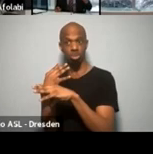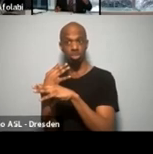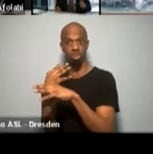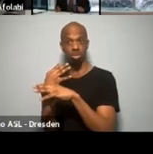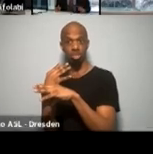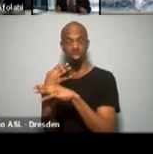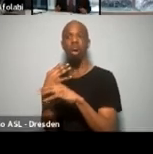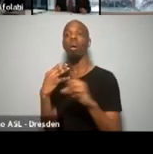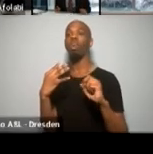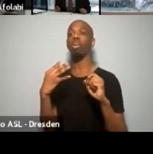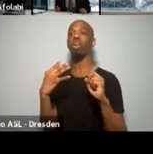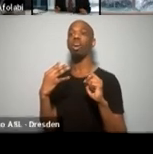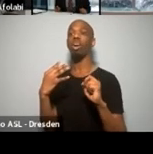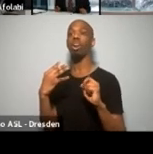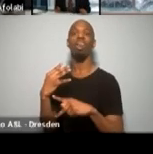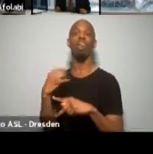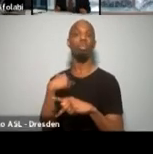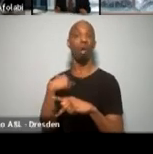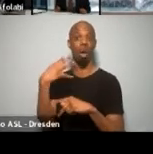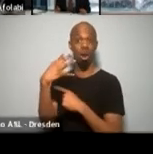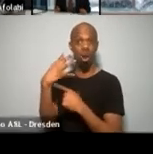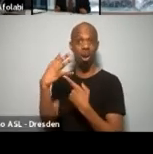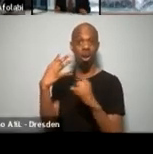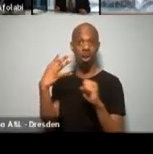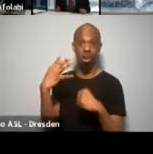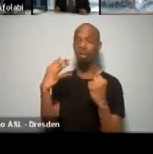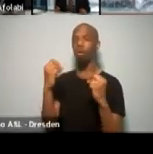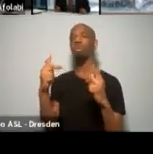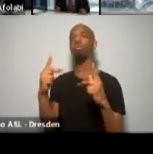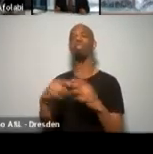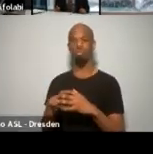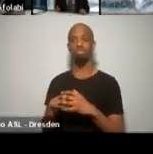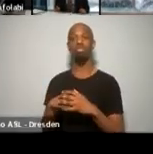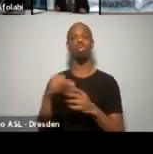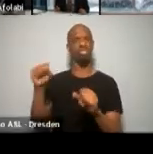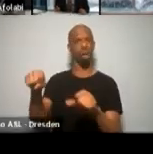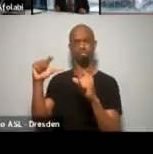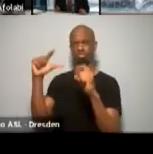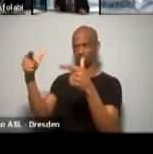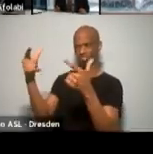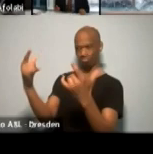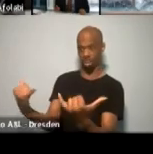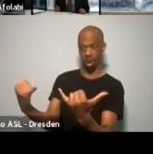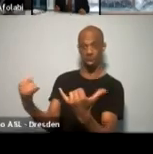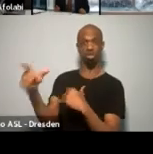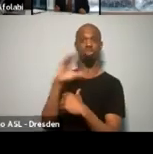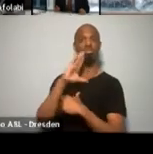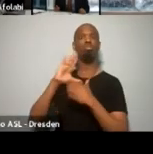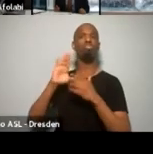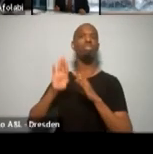Yep, the floor is yours to deliver some opening remarks for this exciting book launch today.